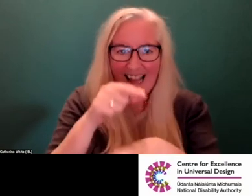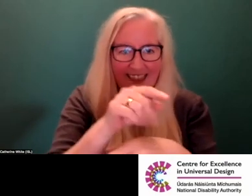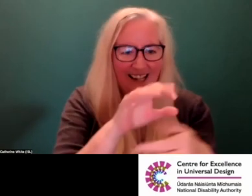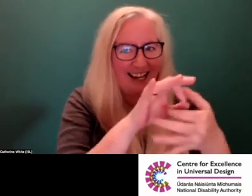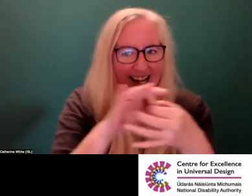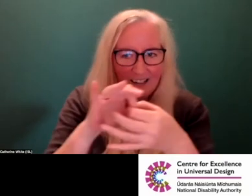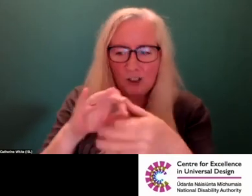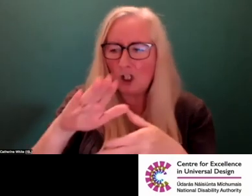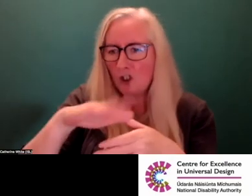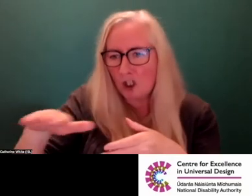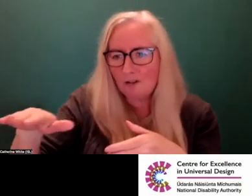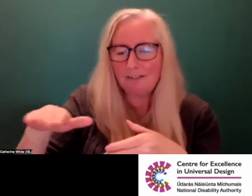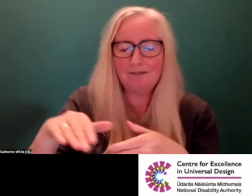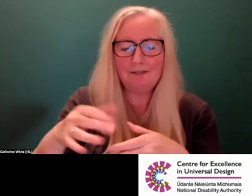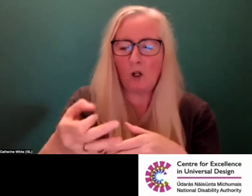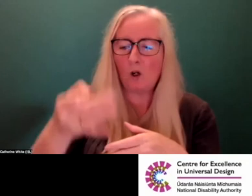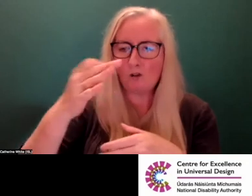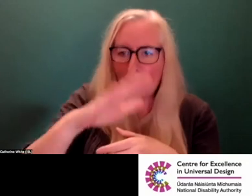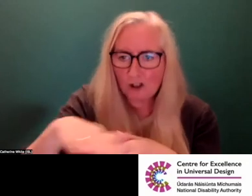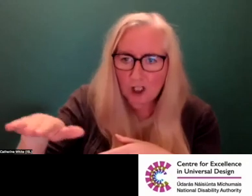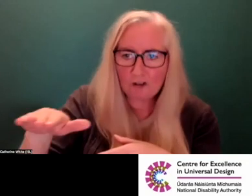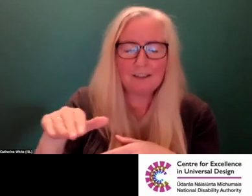And that connects us to our children and to our grandchildren.